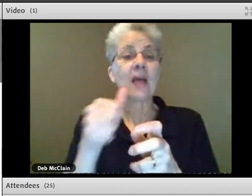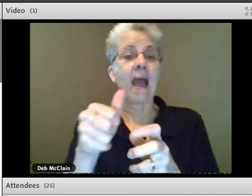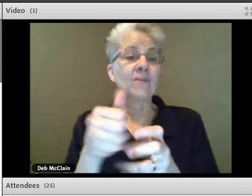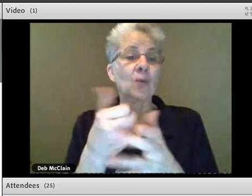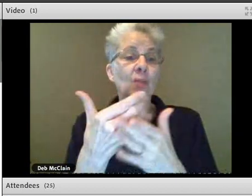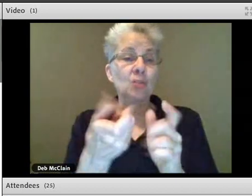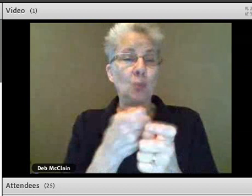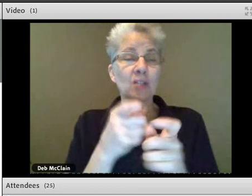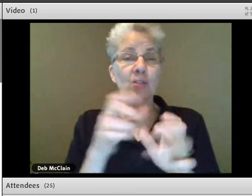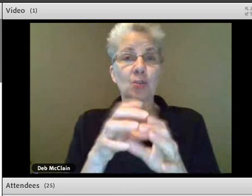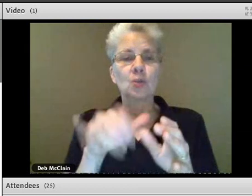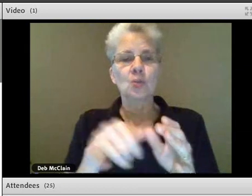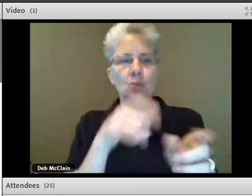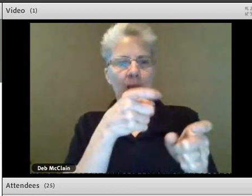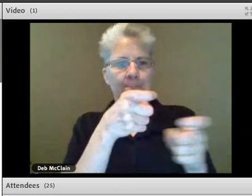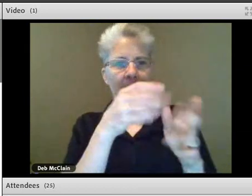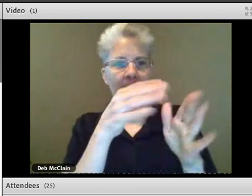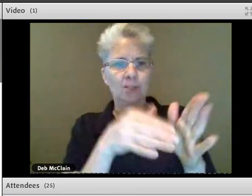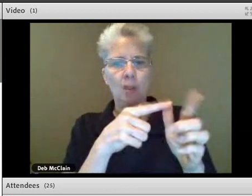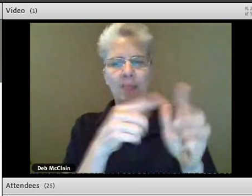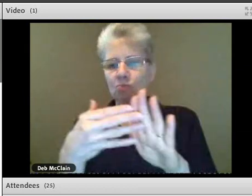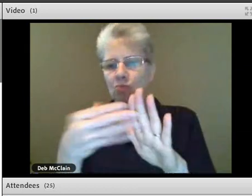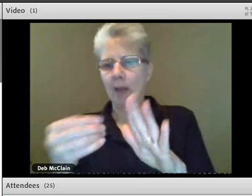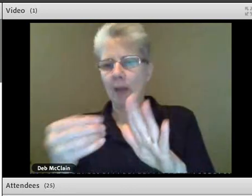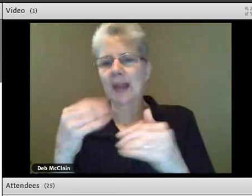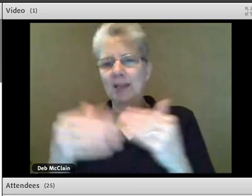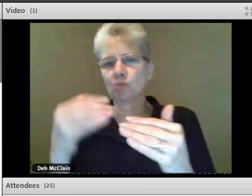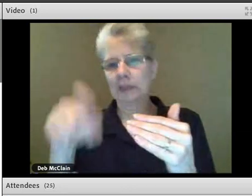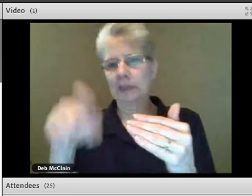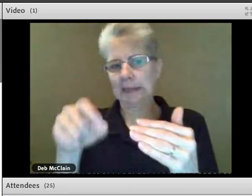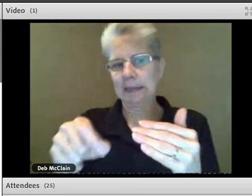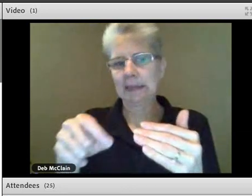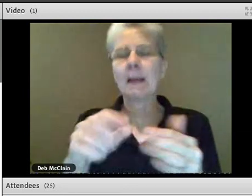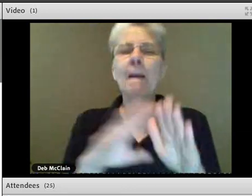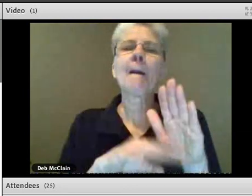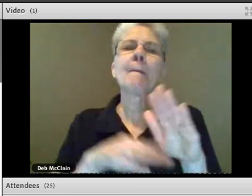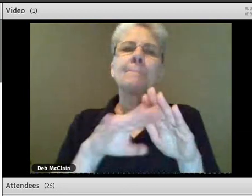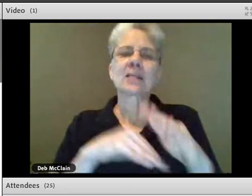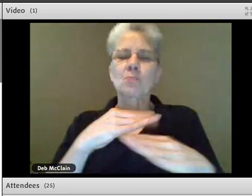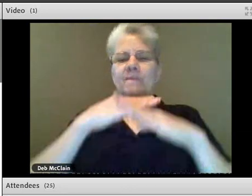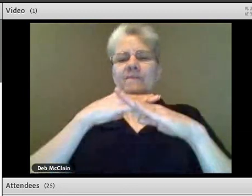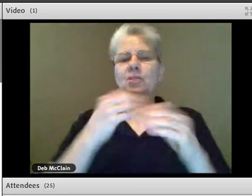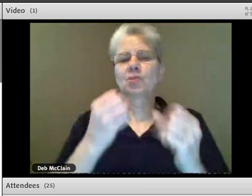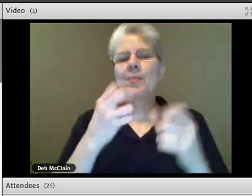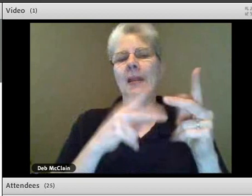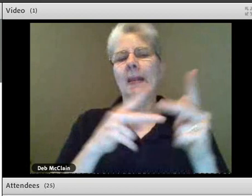you do it to the master, and you copy it as you need. It's basically preventing the "too many hands in a cookie jar",